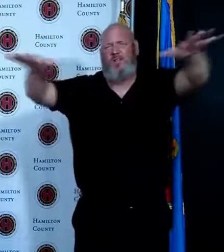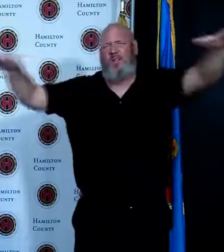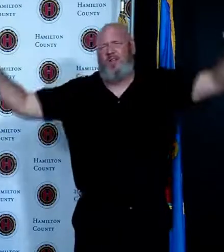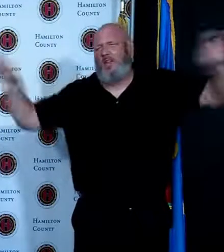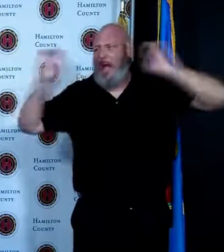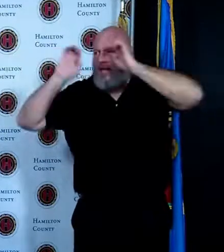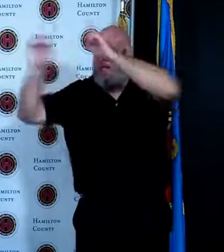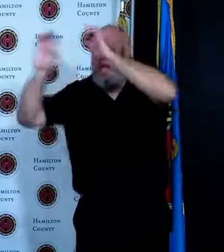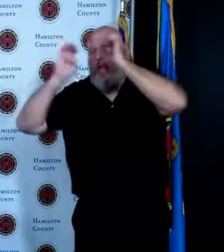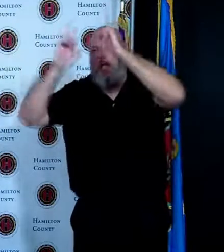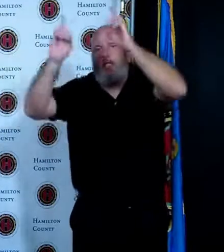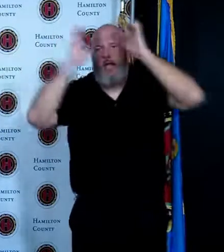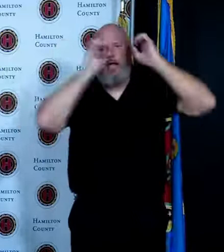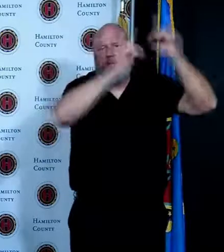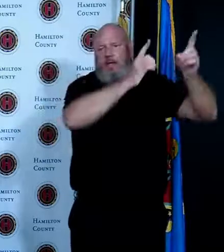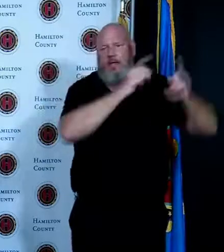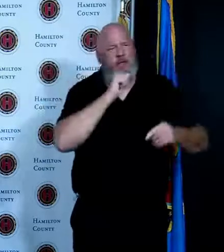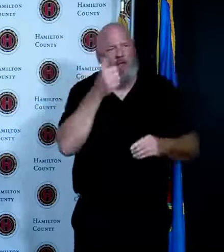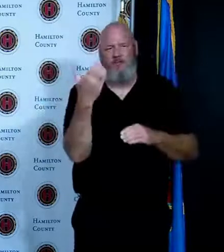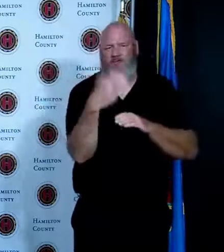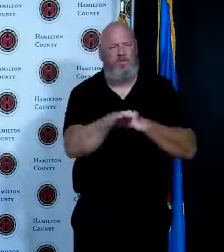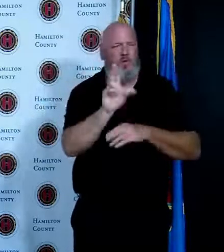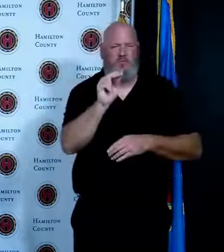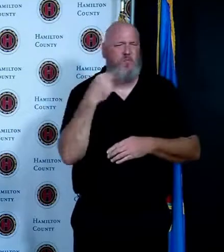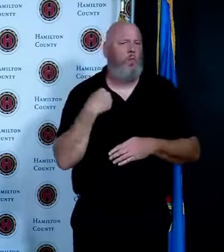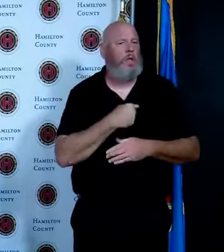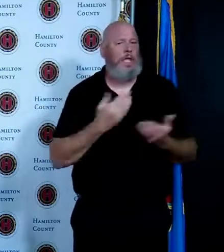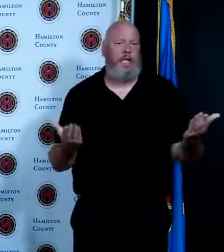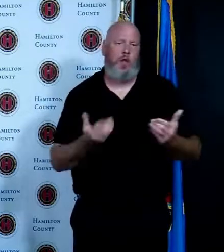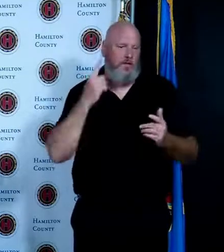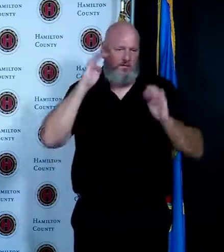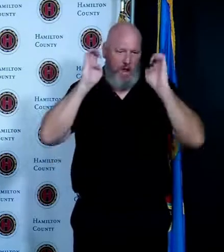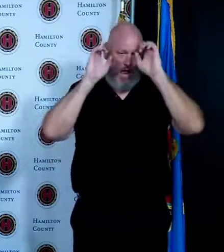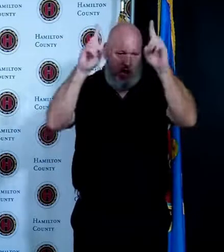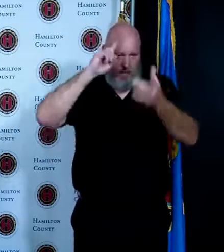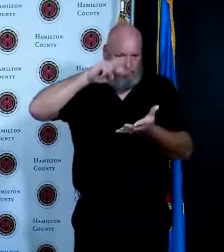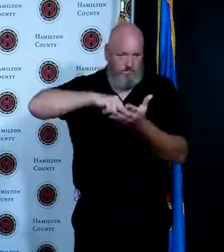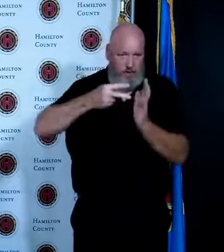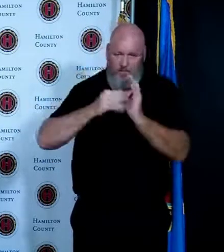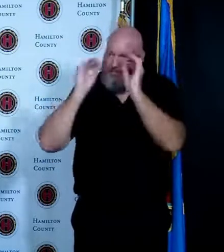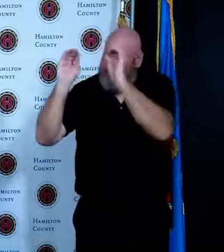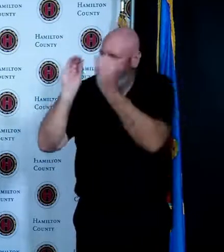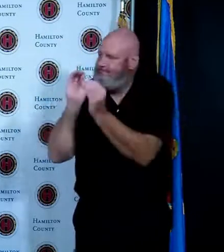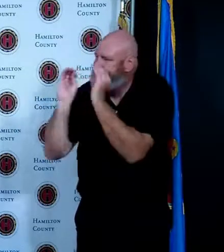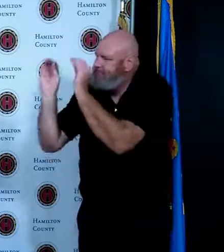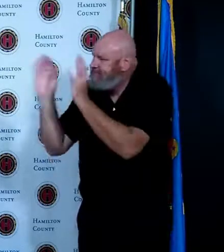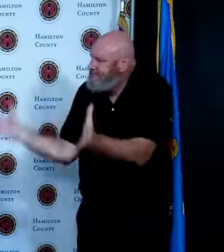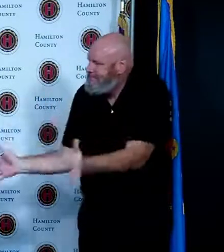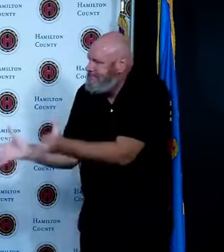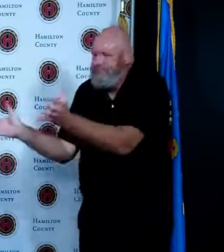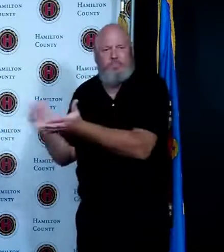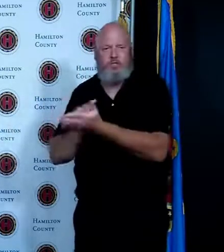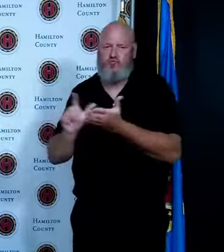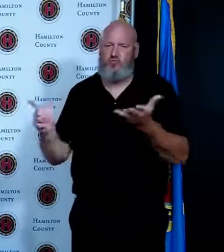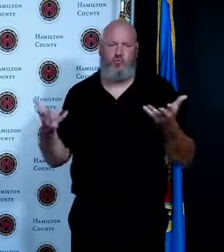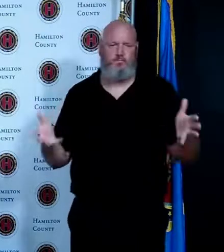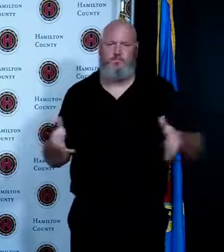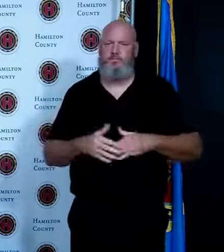when this pandemic first hit and we started going out to businesses and working with them to understand what was required under the shutdown orders we